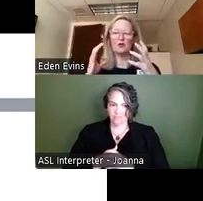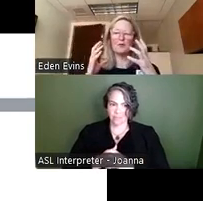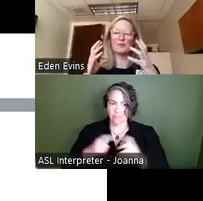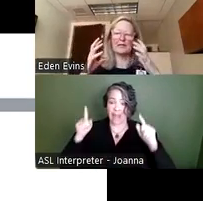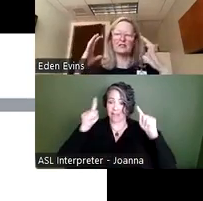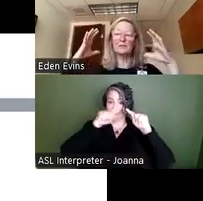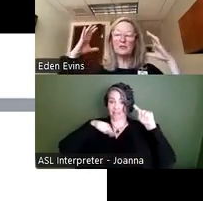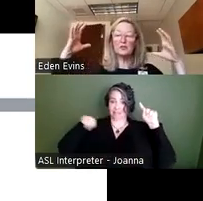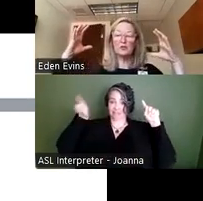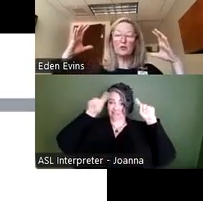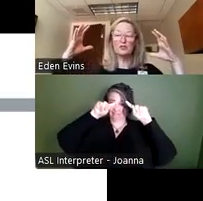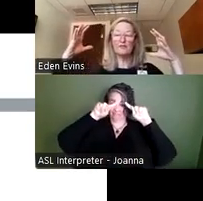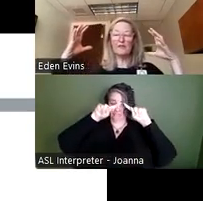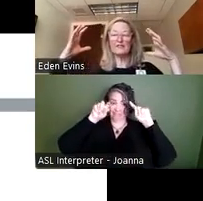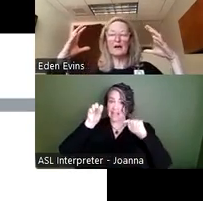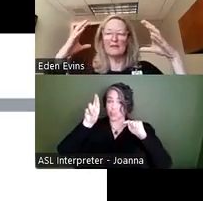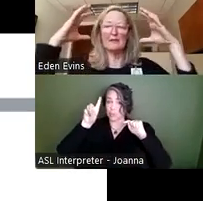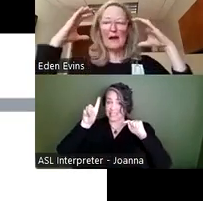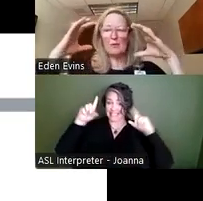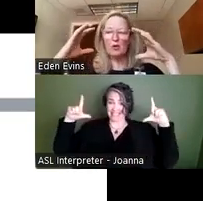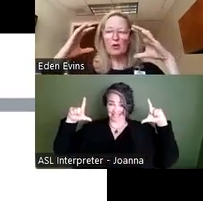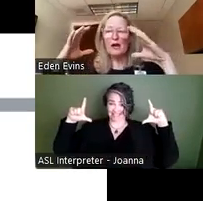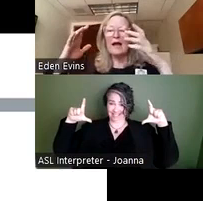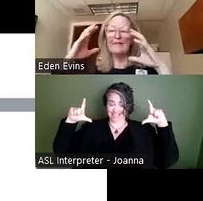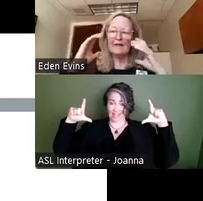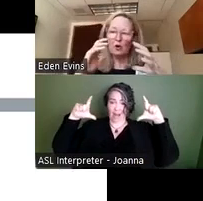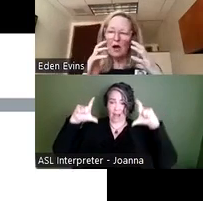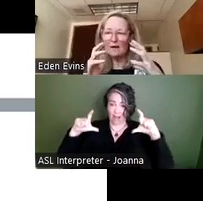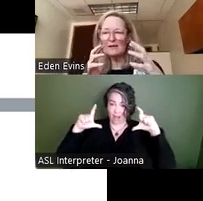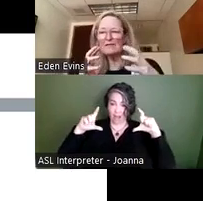represent substance use disorders the farthest out, and then bipolar and then neurocognitive, and